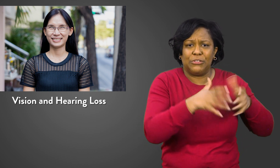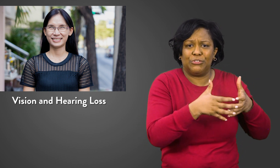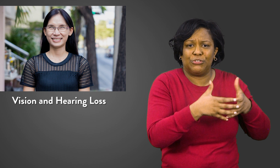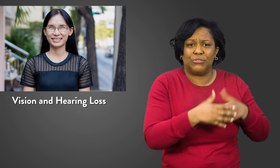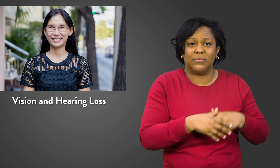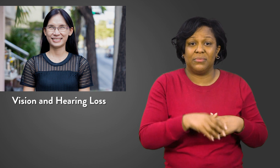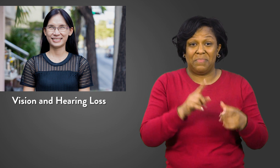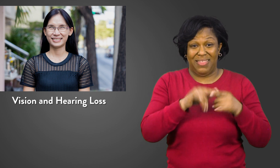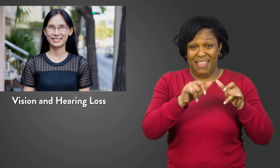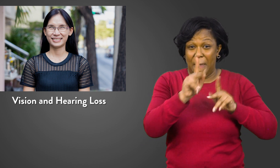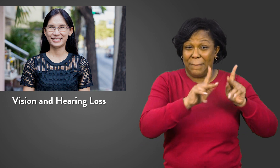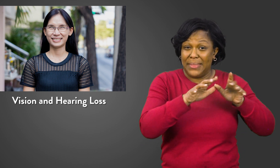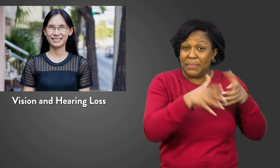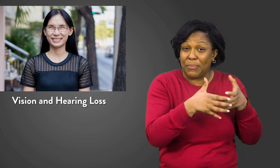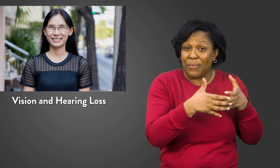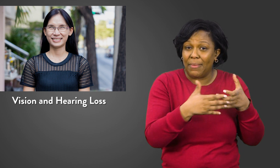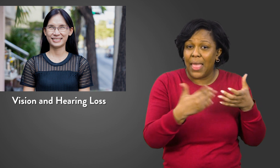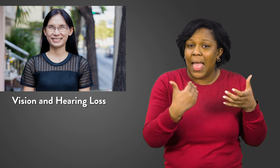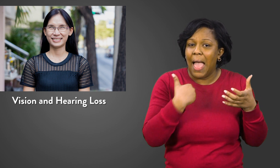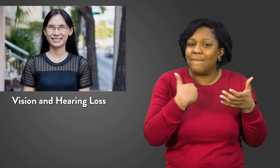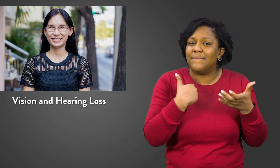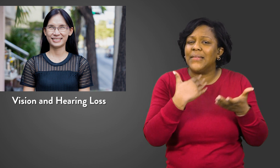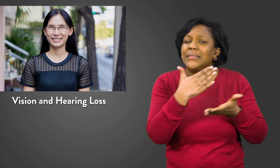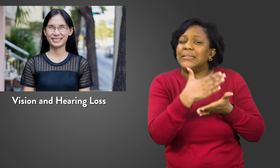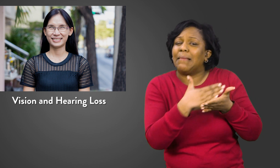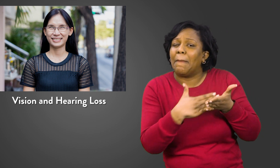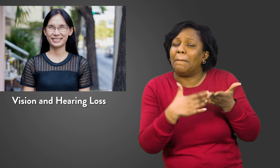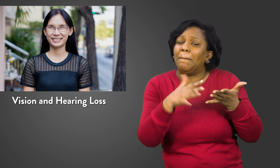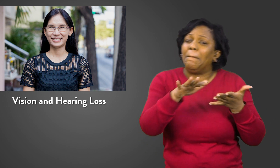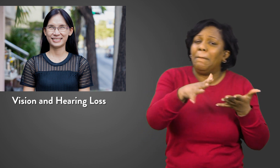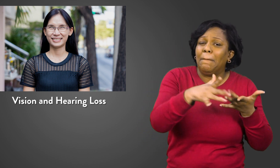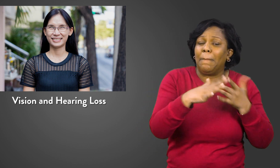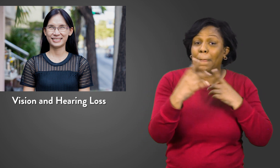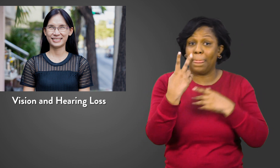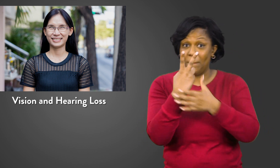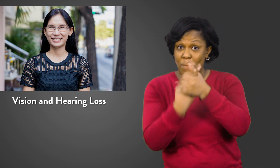These are people who have some degree of both vision and hearing loss.